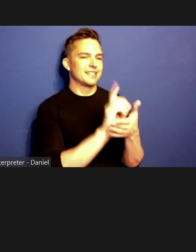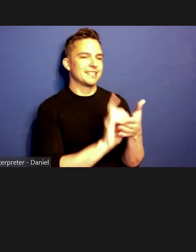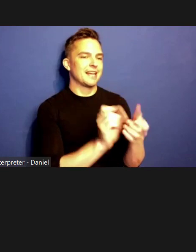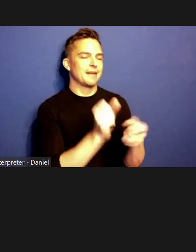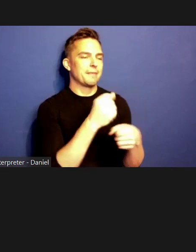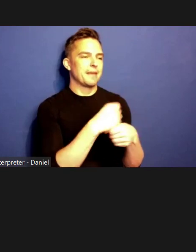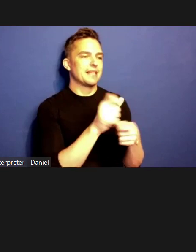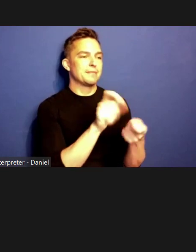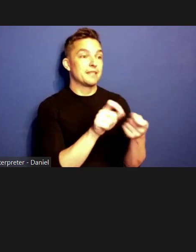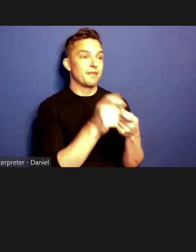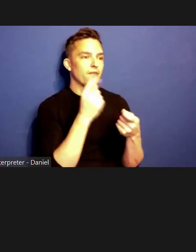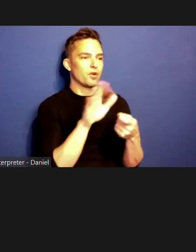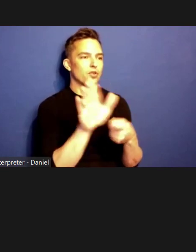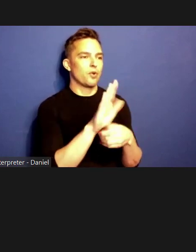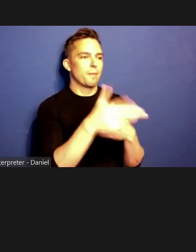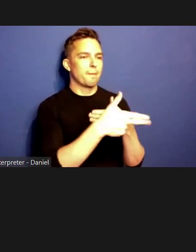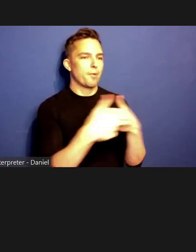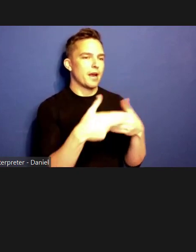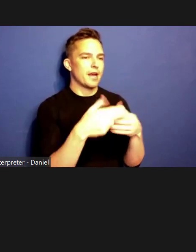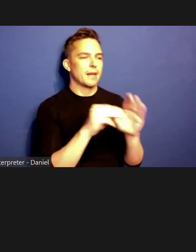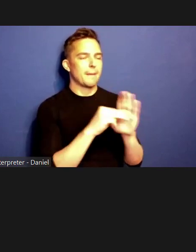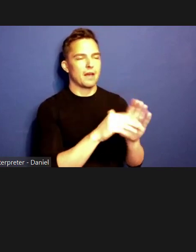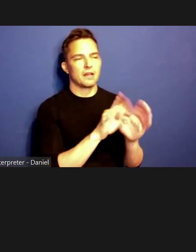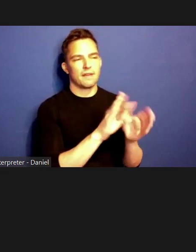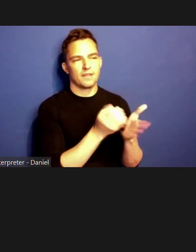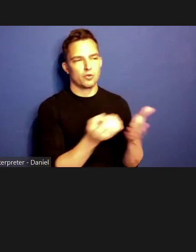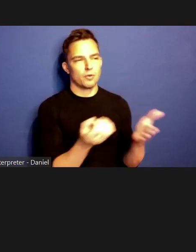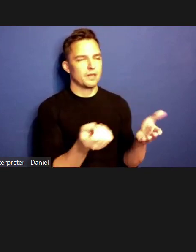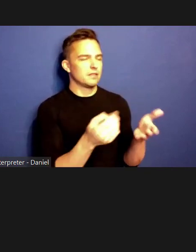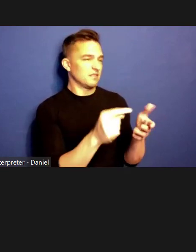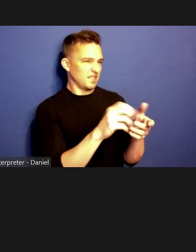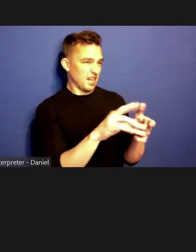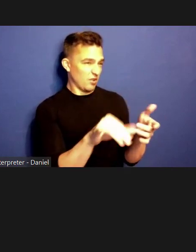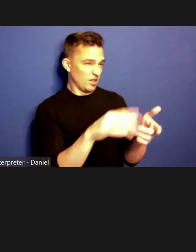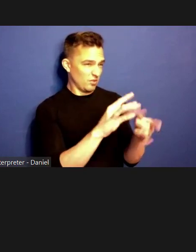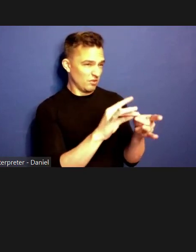Terry, talk about that, will you? Dr. Foust: Yeah, thank you.